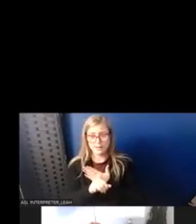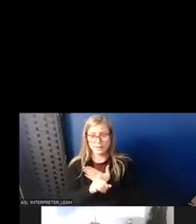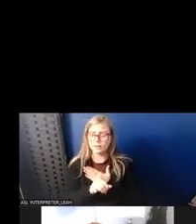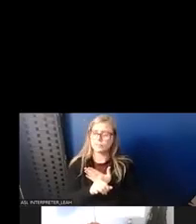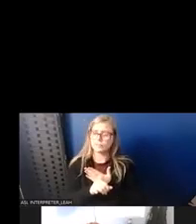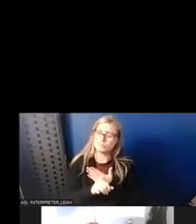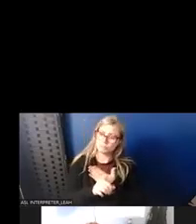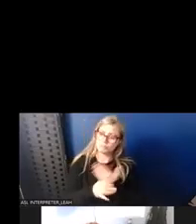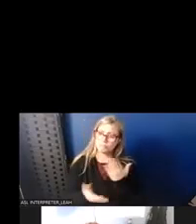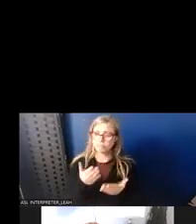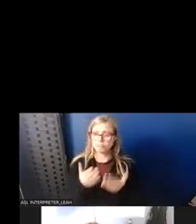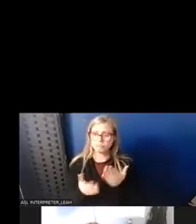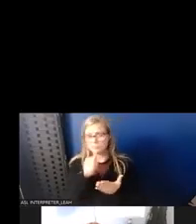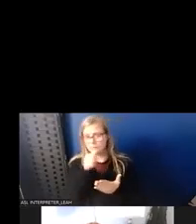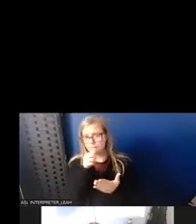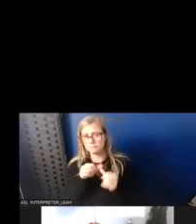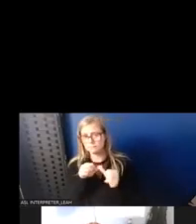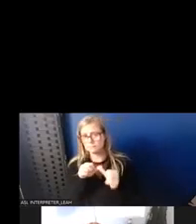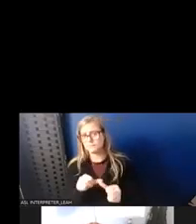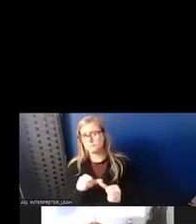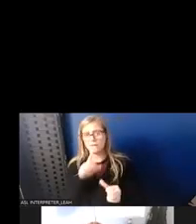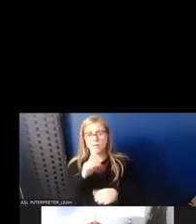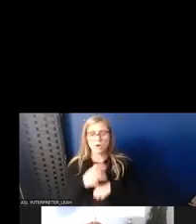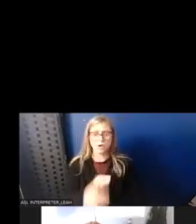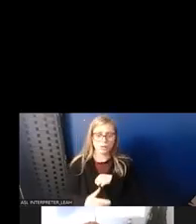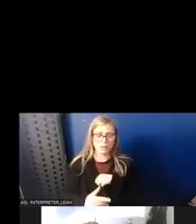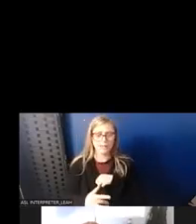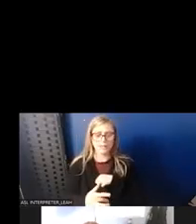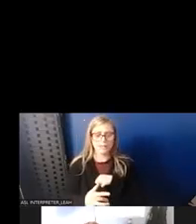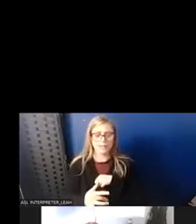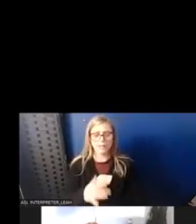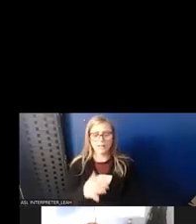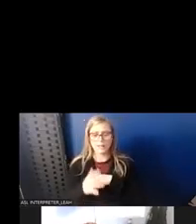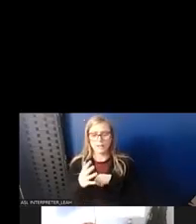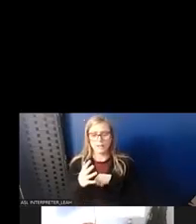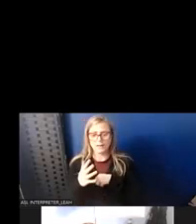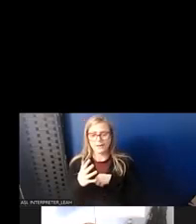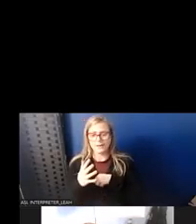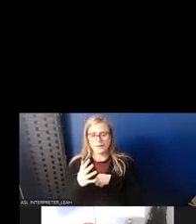tolerant for early failure but also are more likely to have